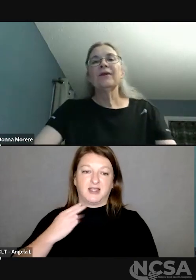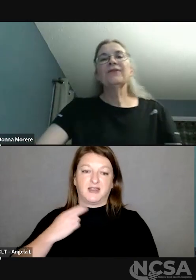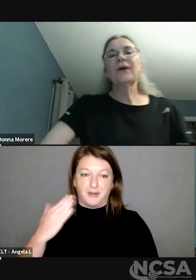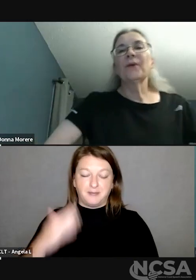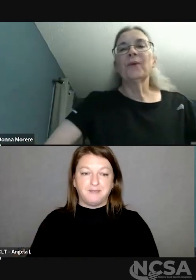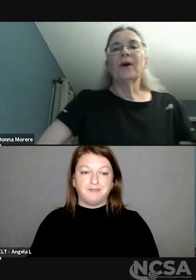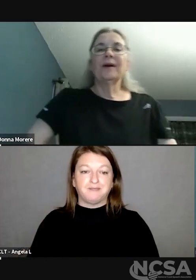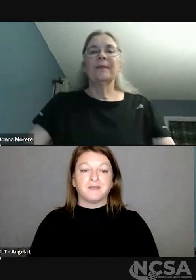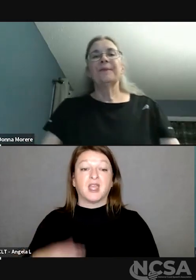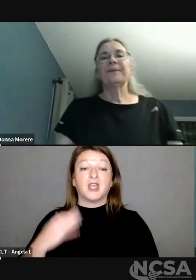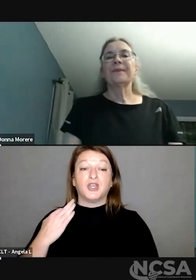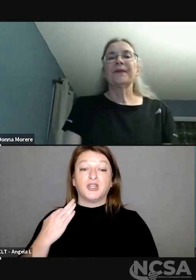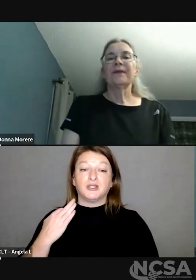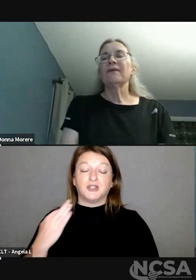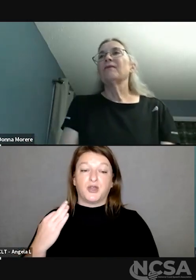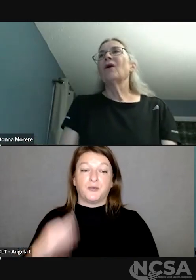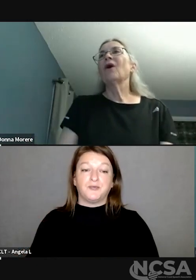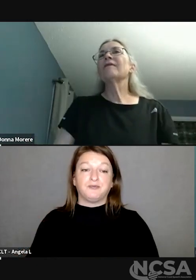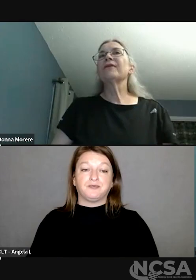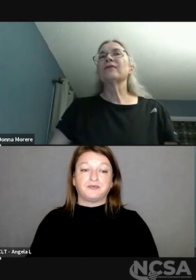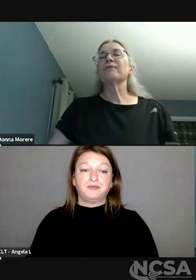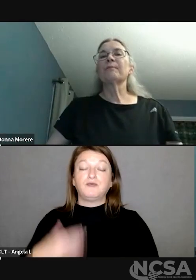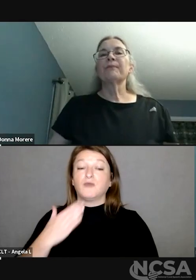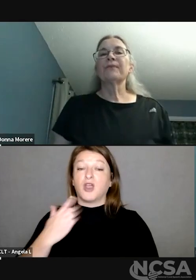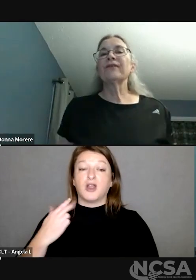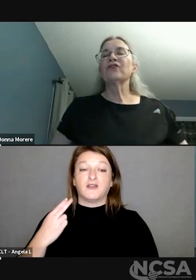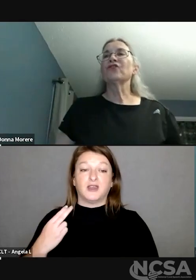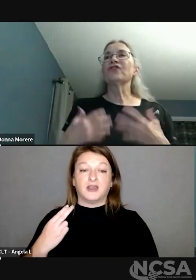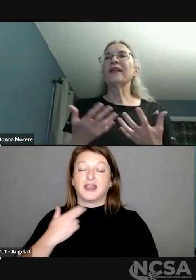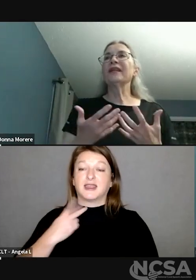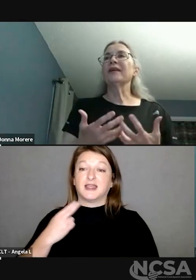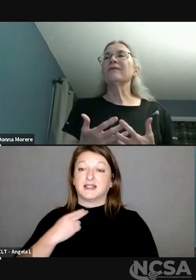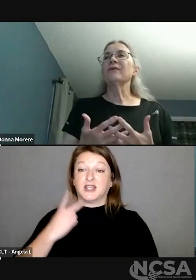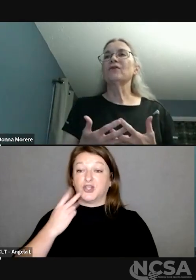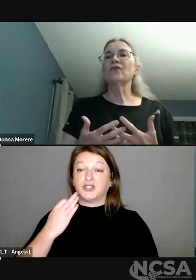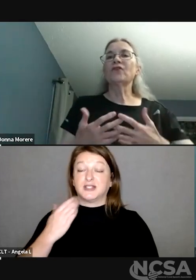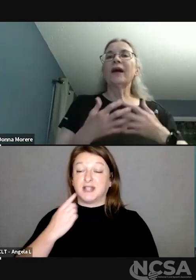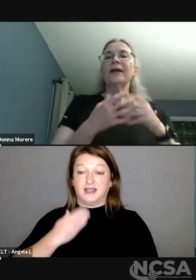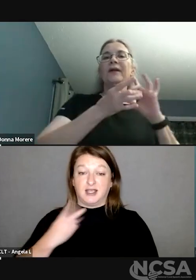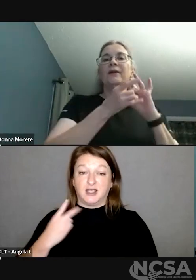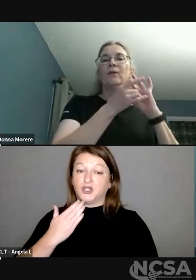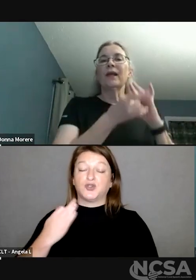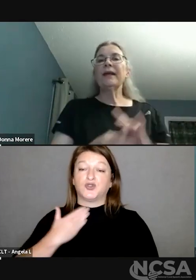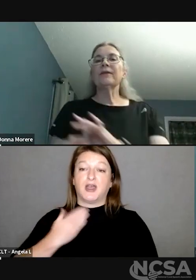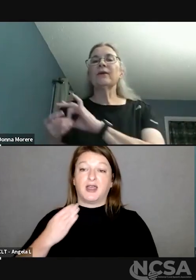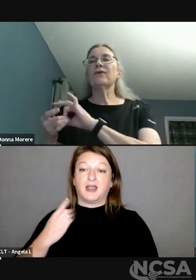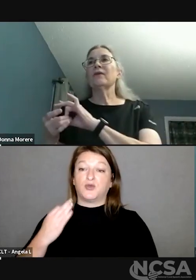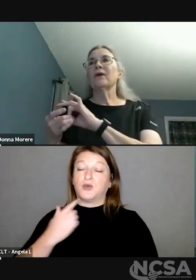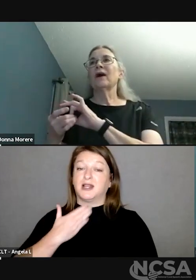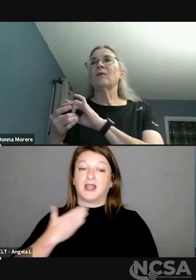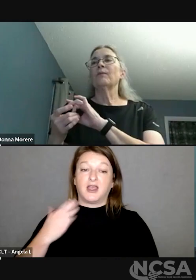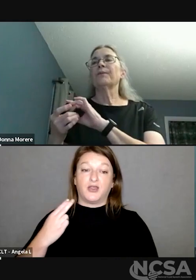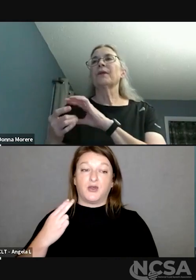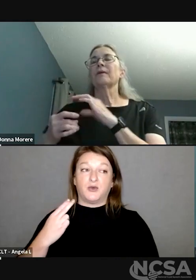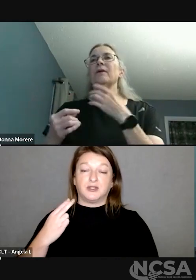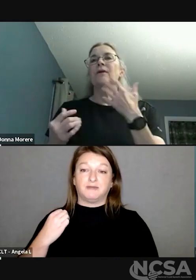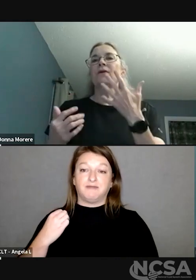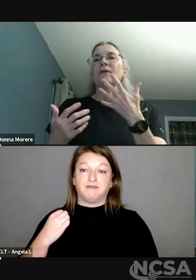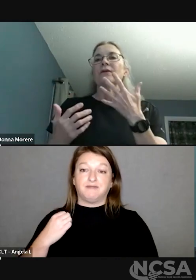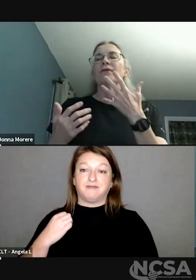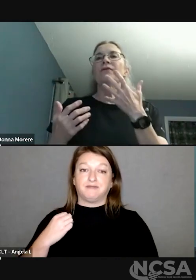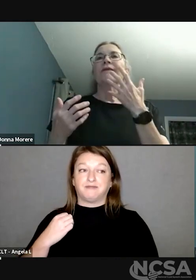so all of the things that you're studying to try and relate those phonemes